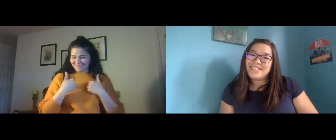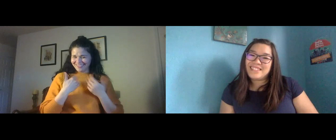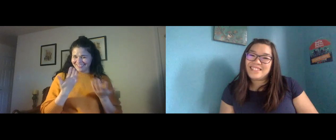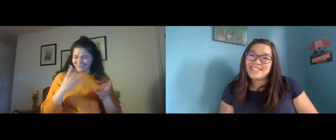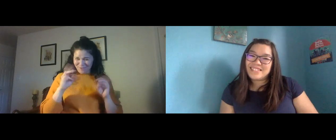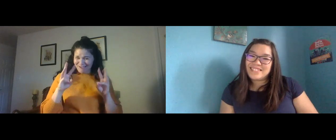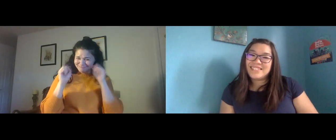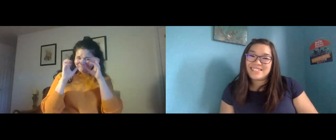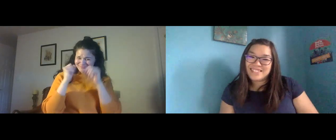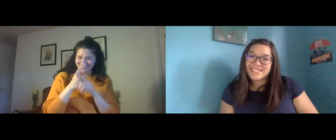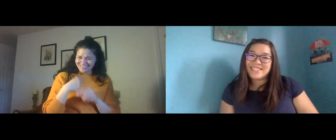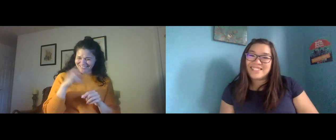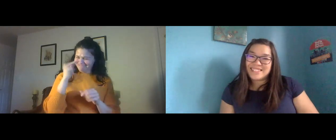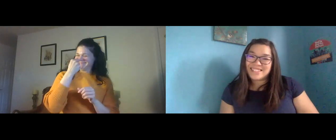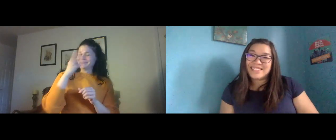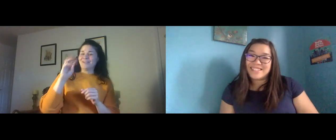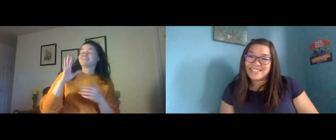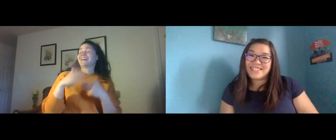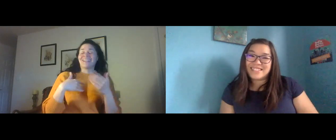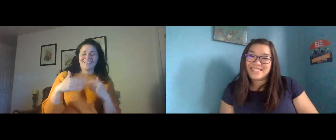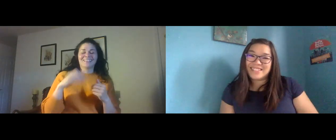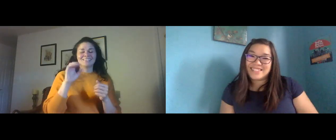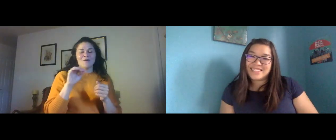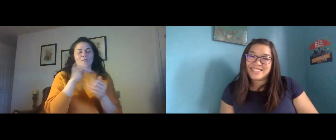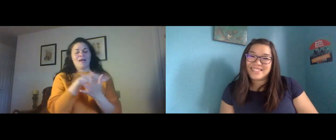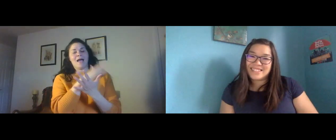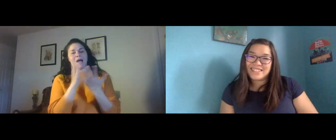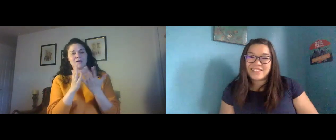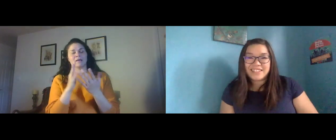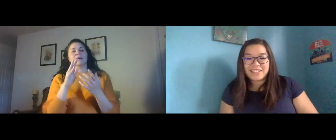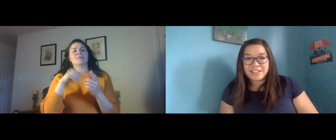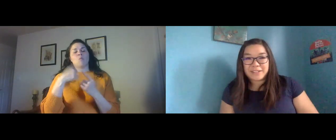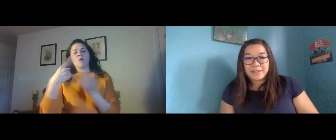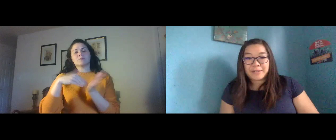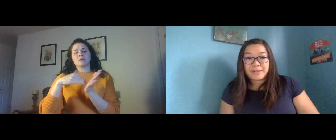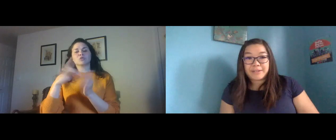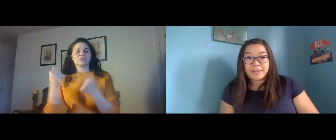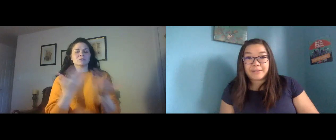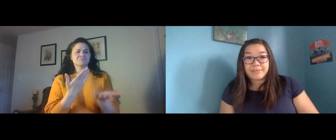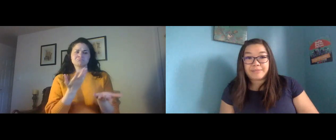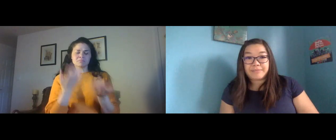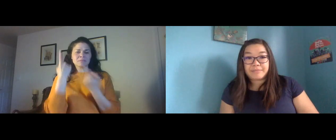even though I didn’t actually hear or truly understand what they were saying; I couldn’t hear but in order to survive their tests I found a way to get through and pass it. Pretty amazing, right?